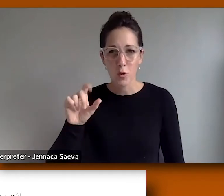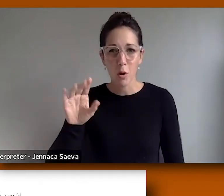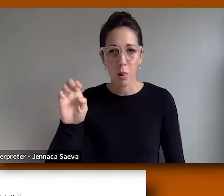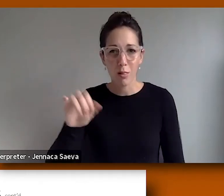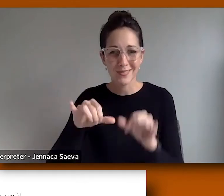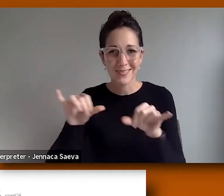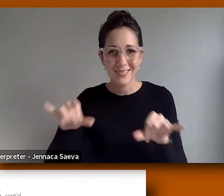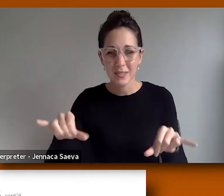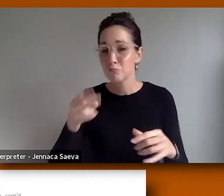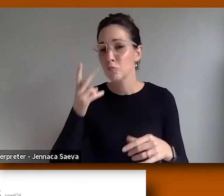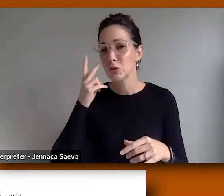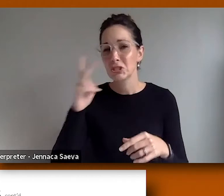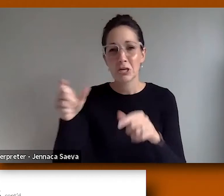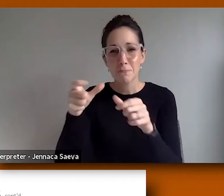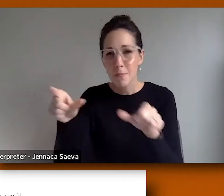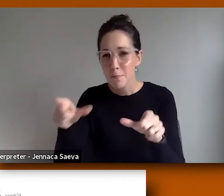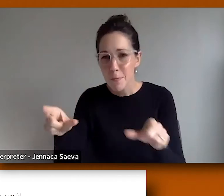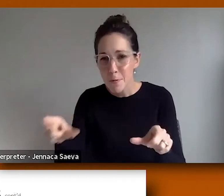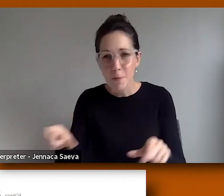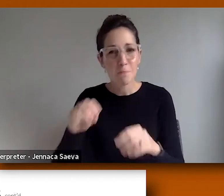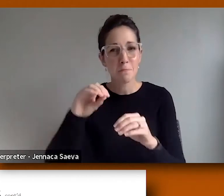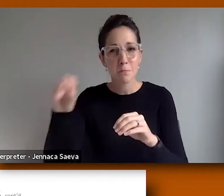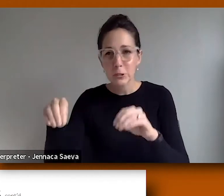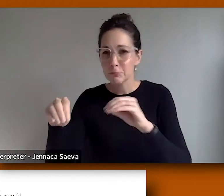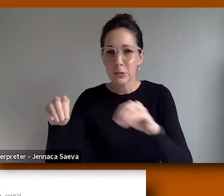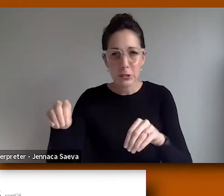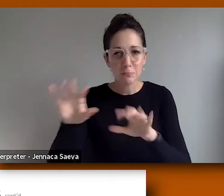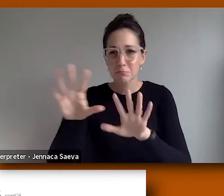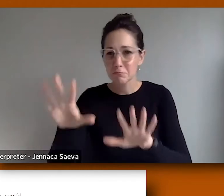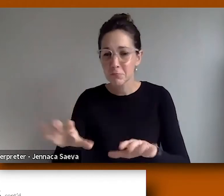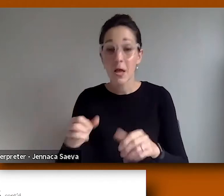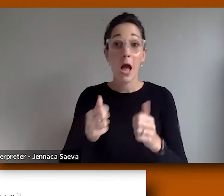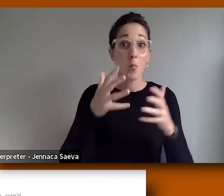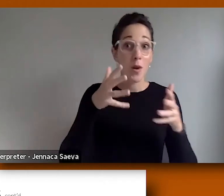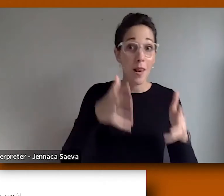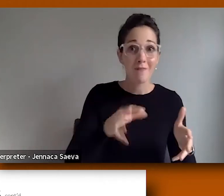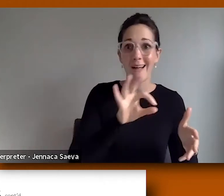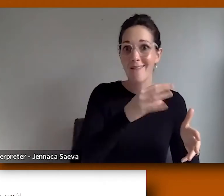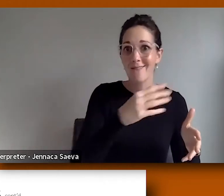and you'll be able to see how much you have left that will be assessed F&A, and you'll be able to see how much you have left